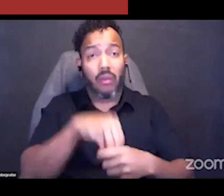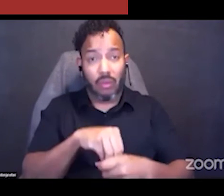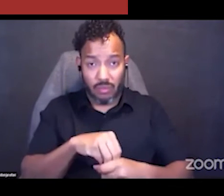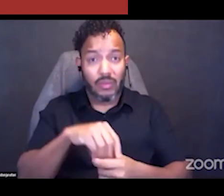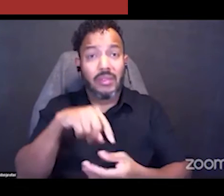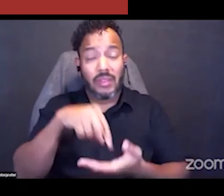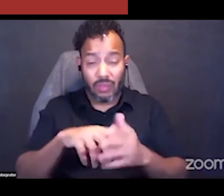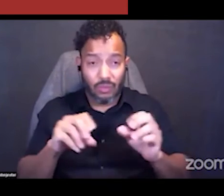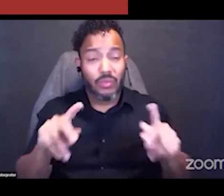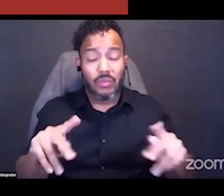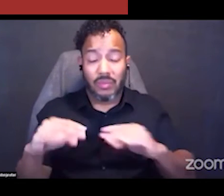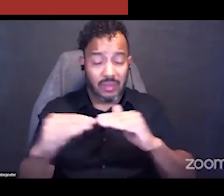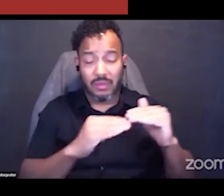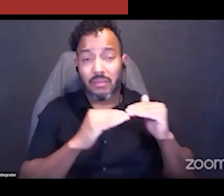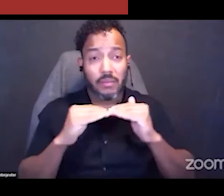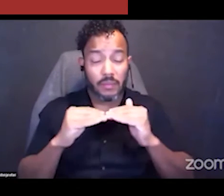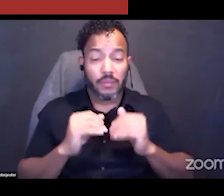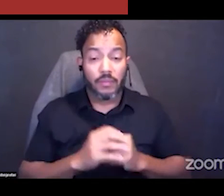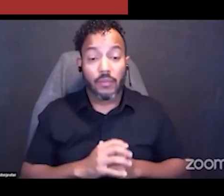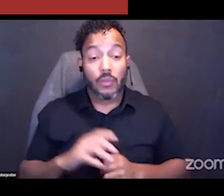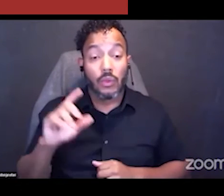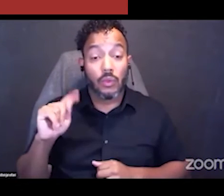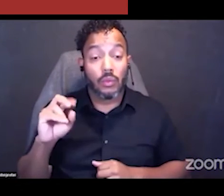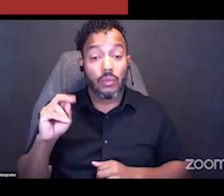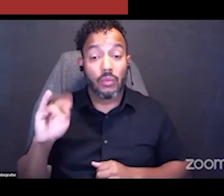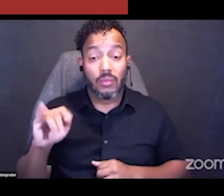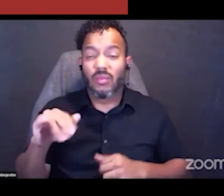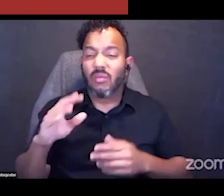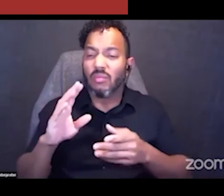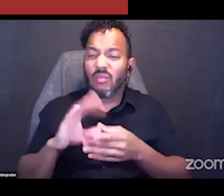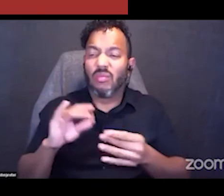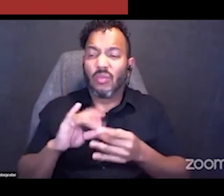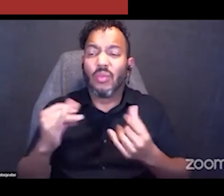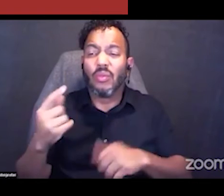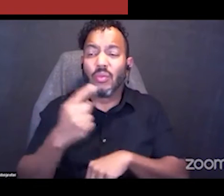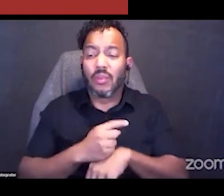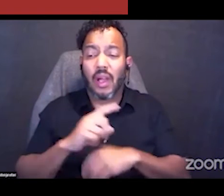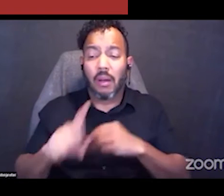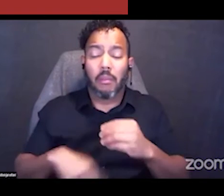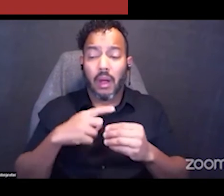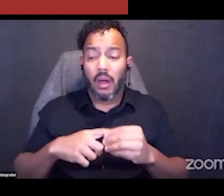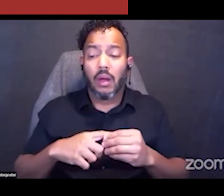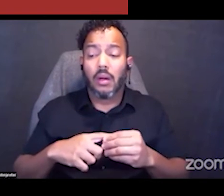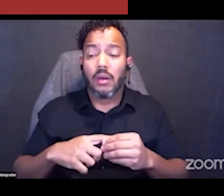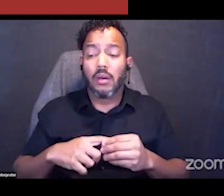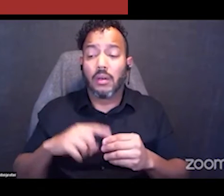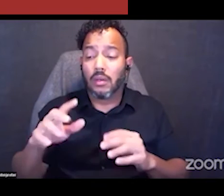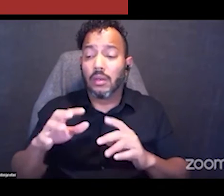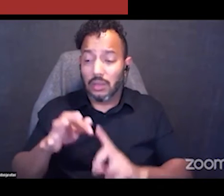Now Tony also told us the story today about how he may be unique in American history,